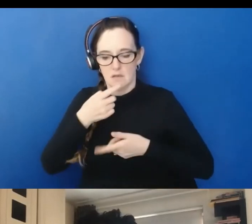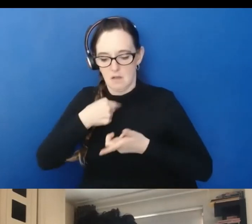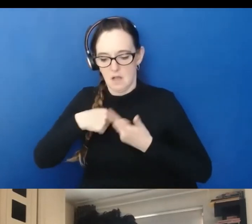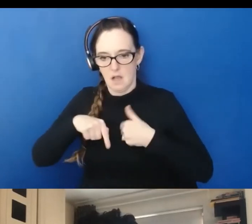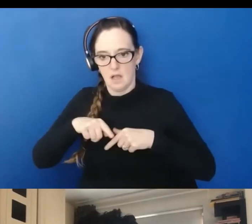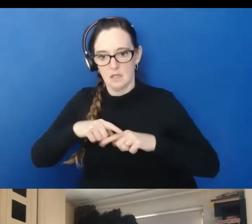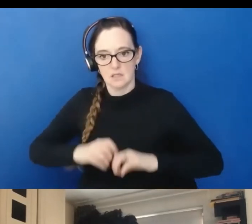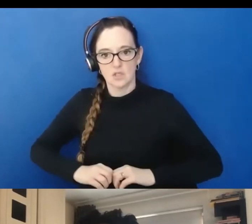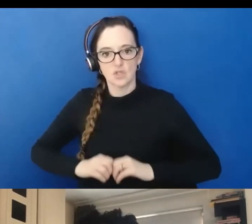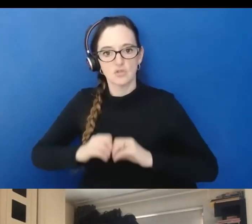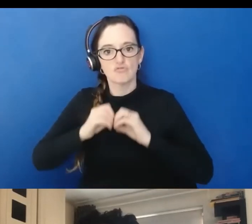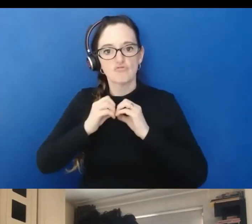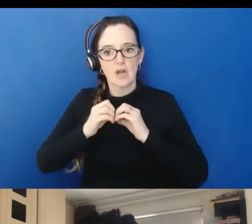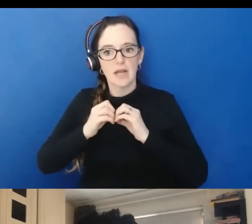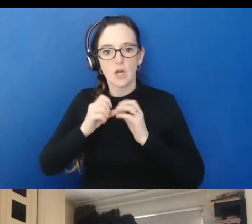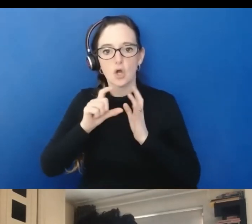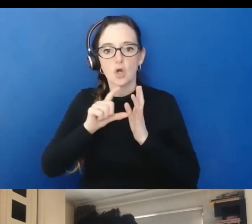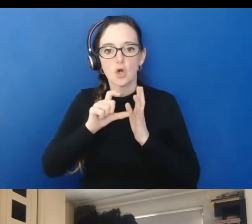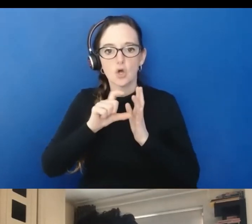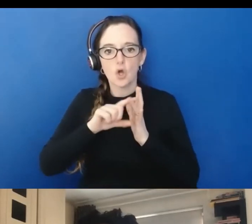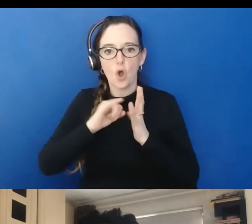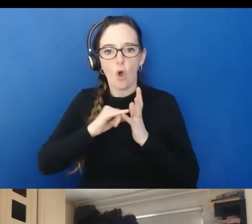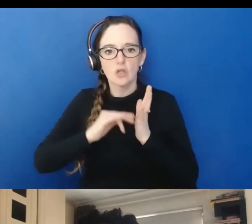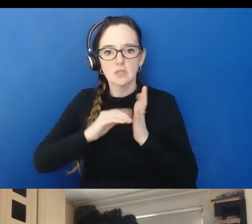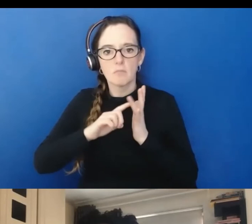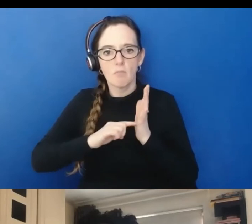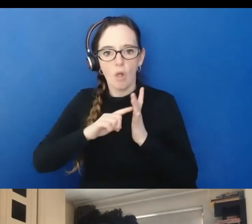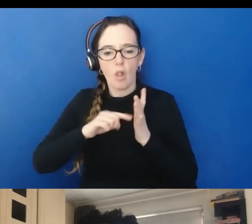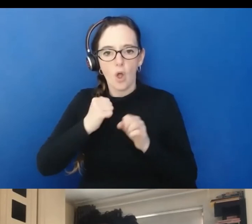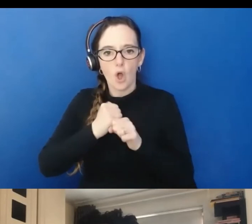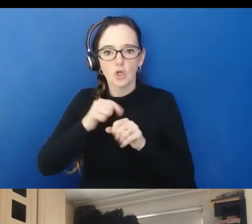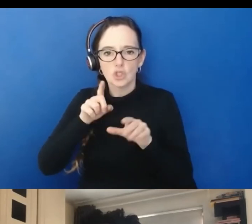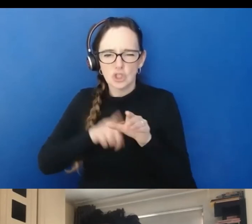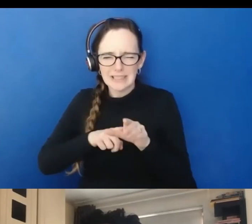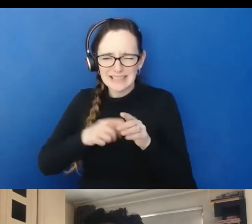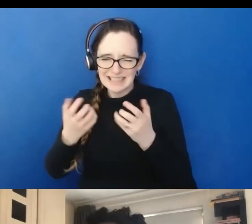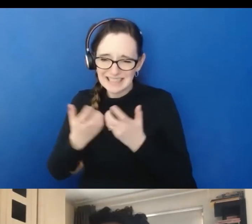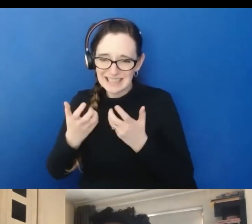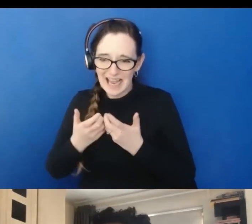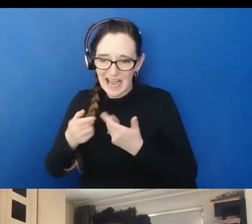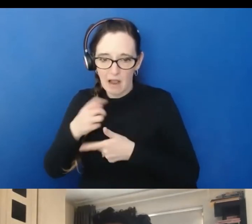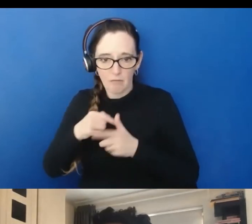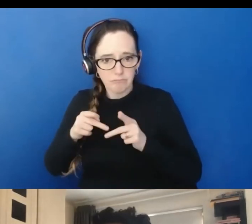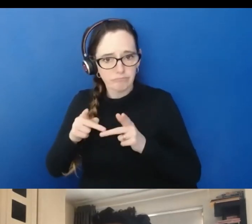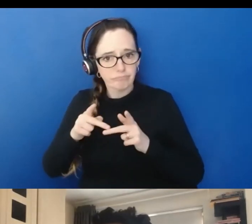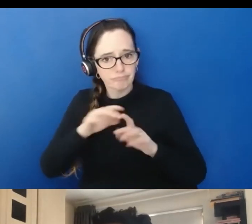cosmologies of how these can be implemented. And the other thing is that we re often asked